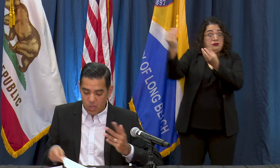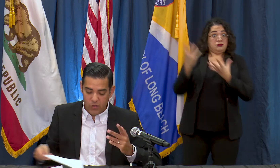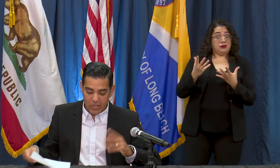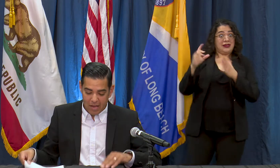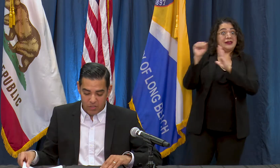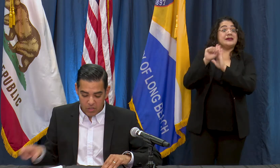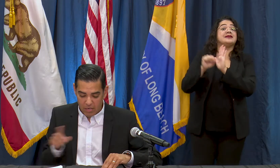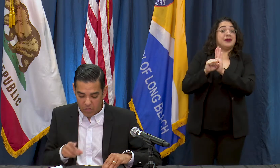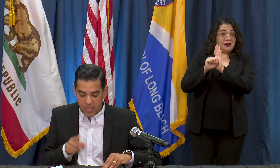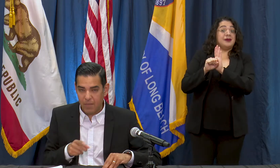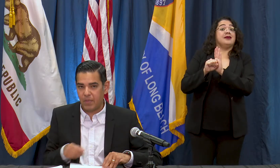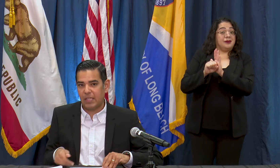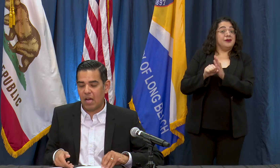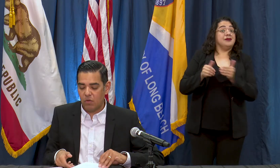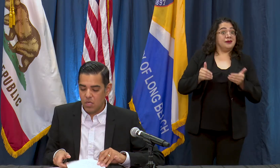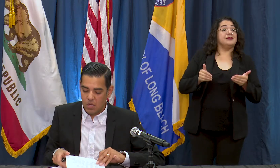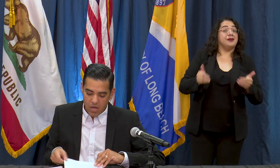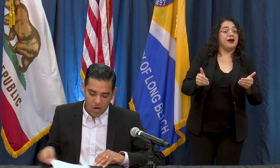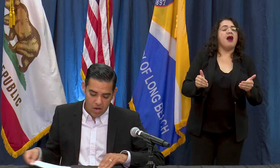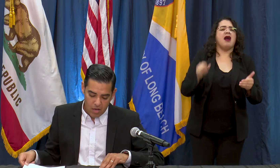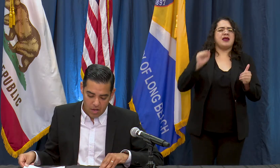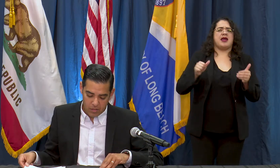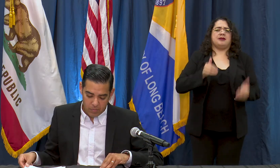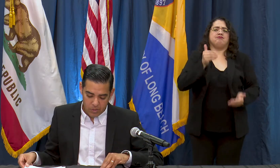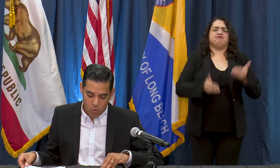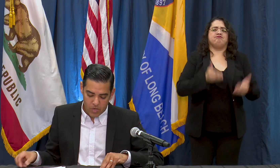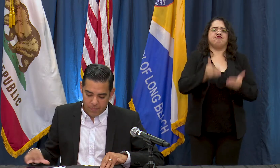know that they have not yet been allowed to open up by